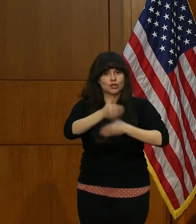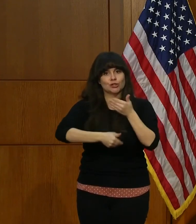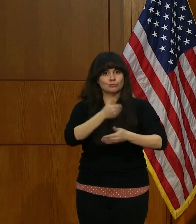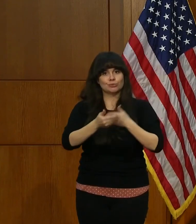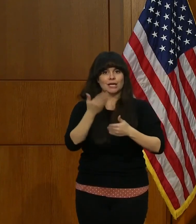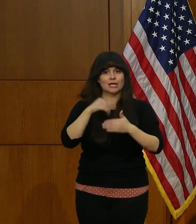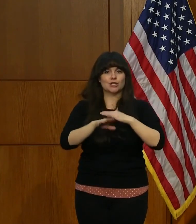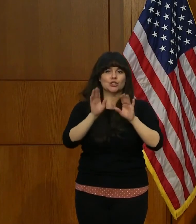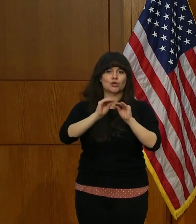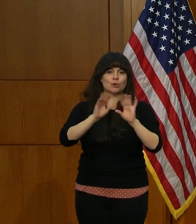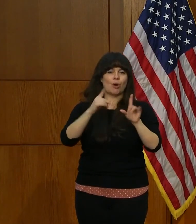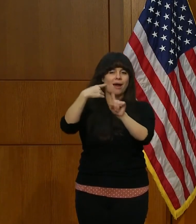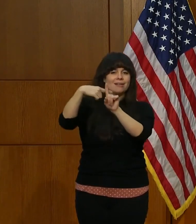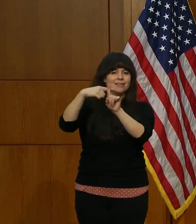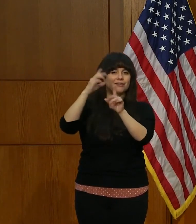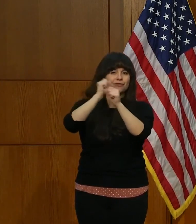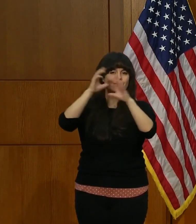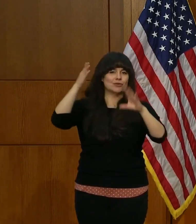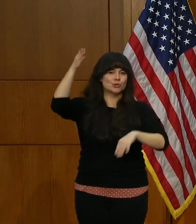GOVERNMENT TO PROPEL US